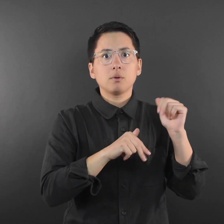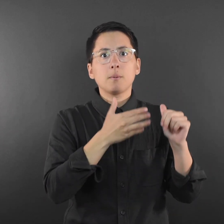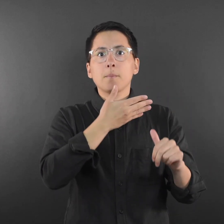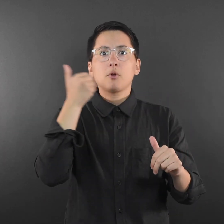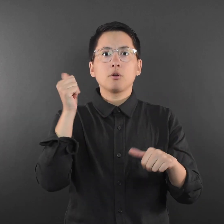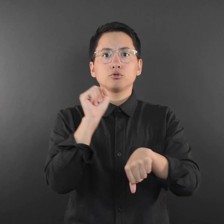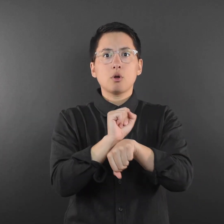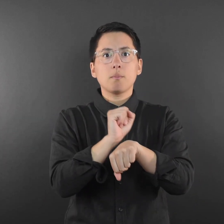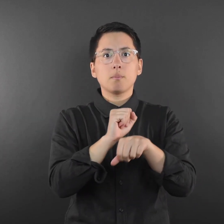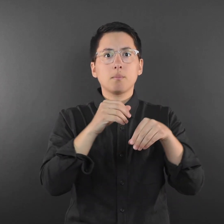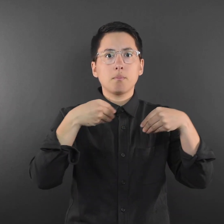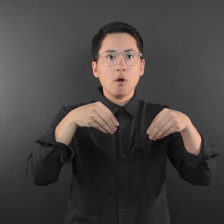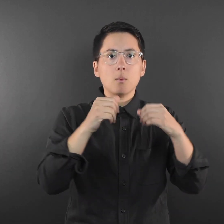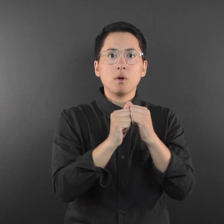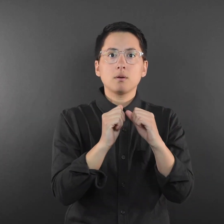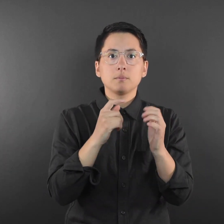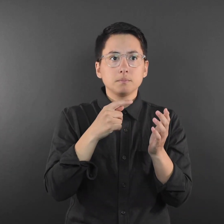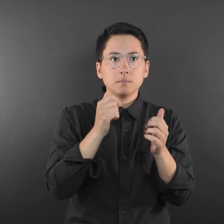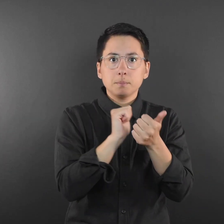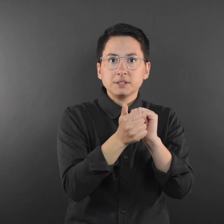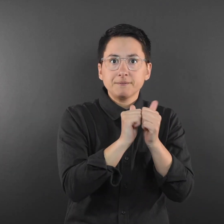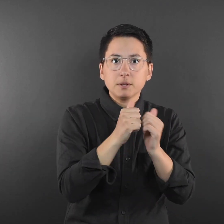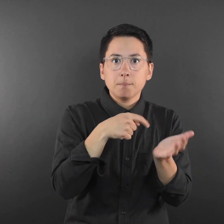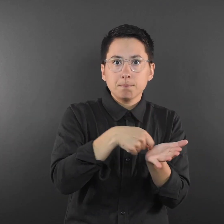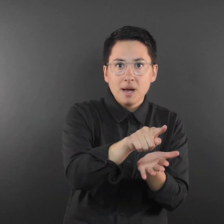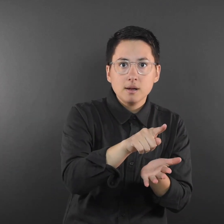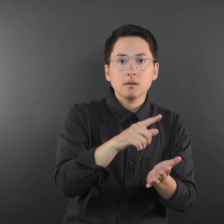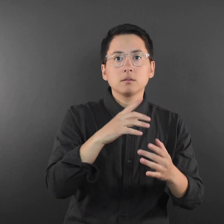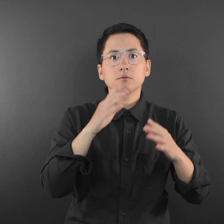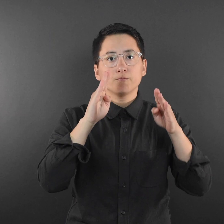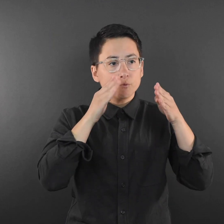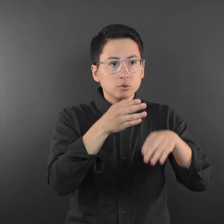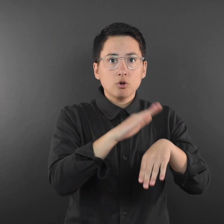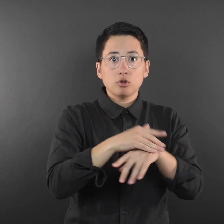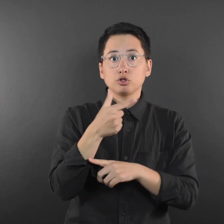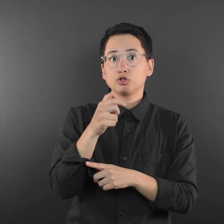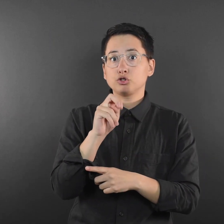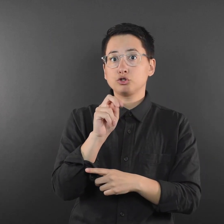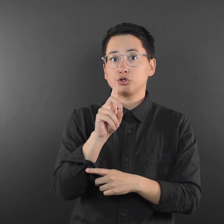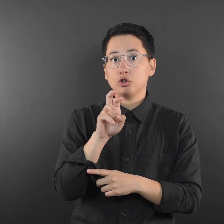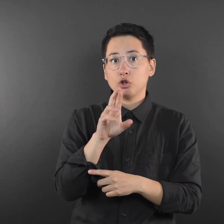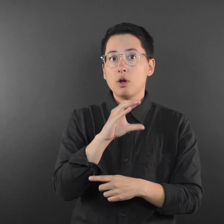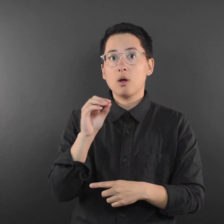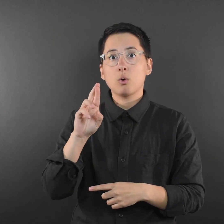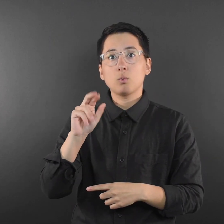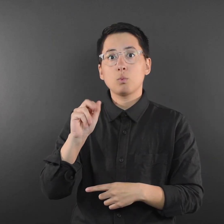and competitive job market and economy anchored in gender and racial equality.